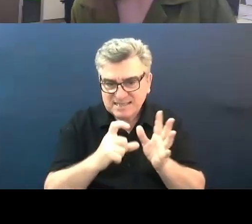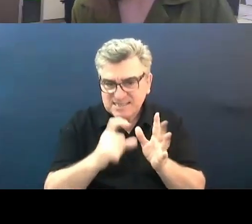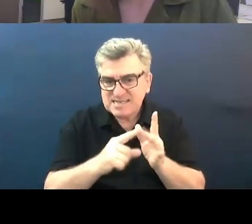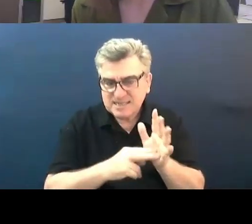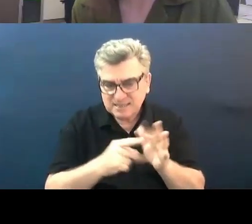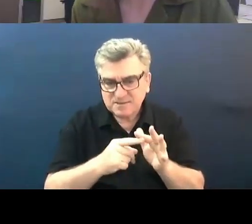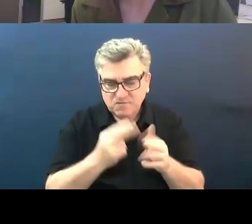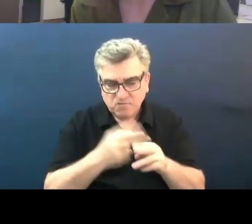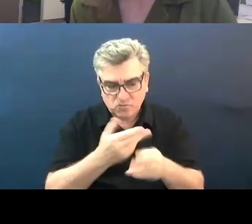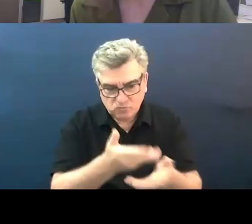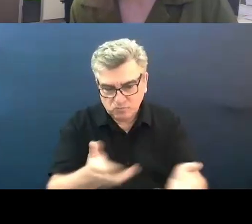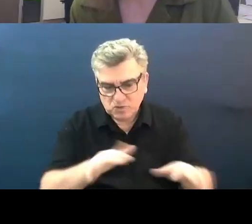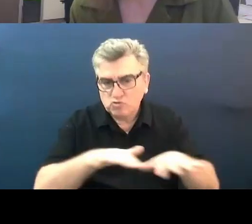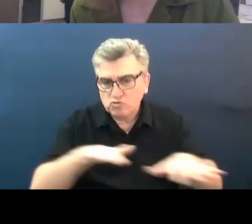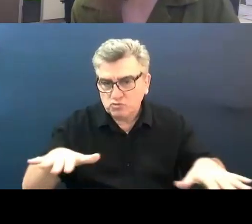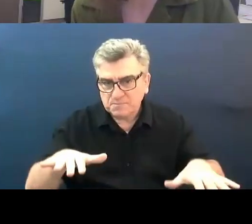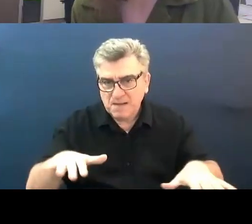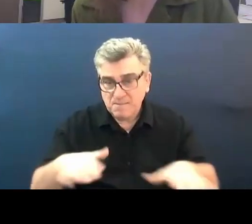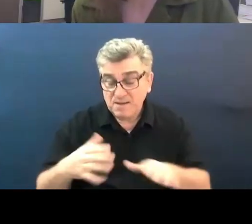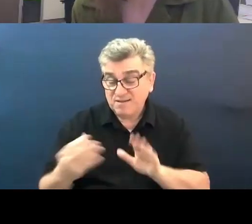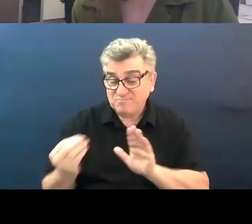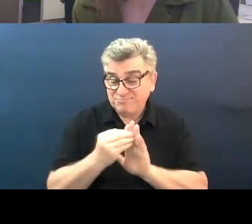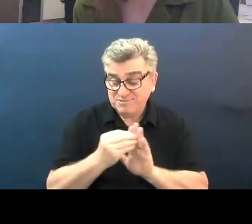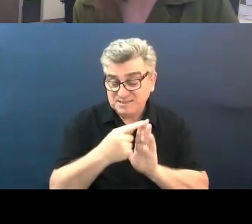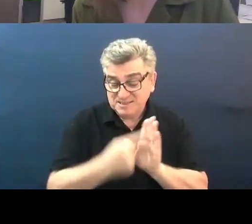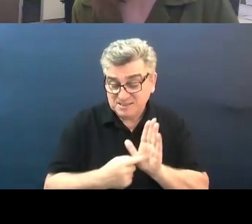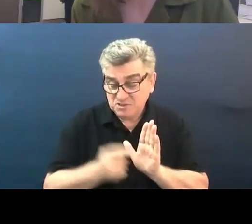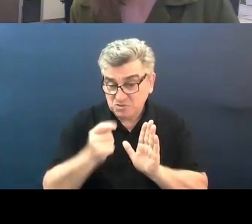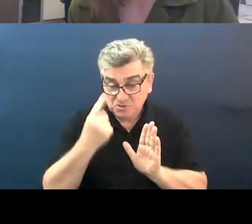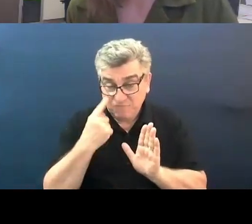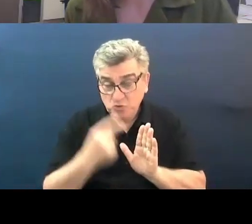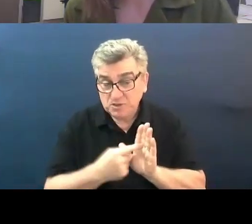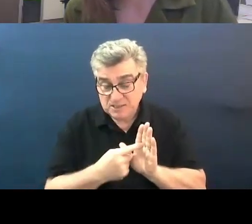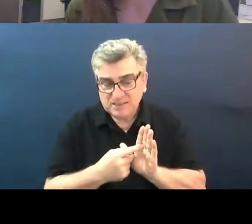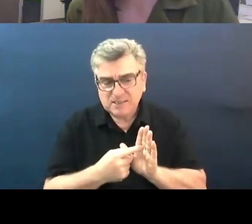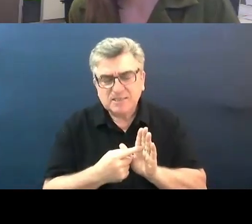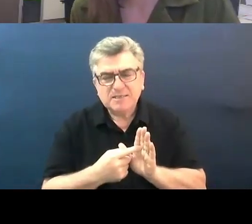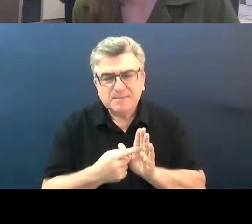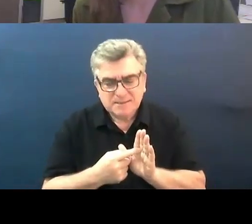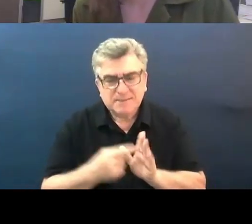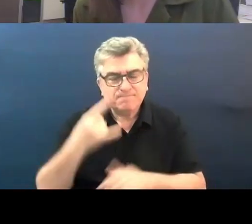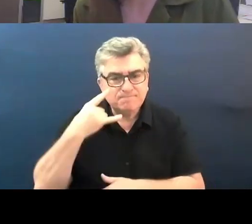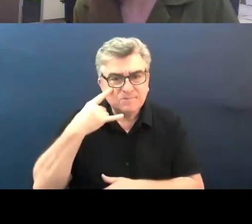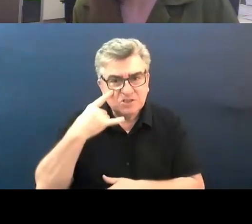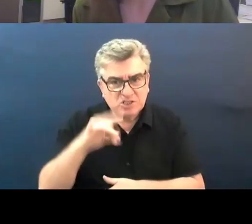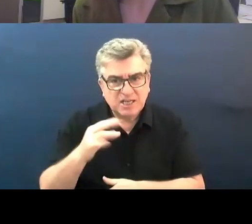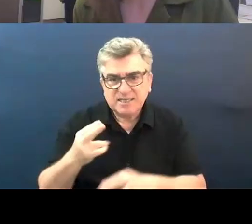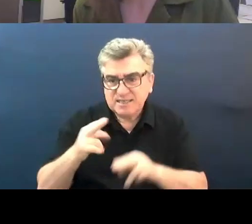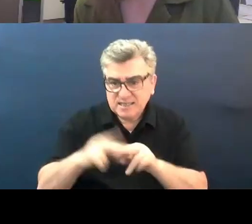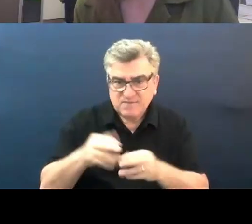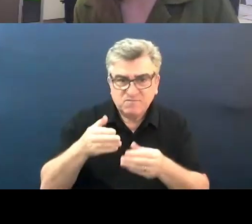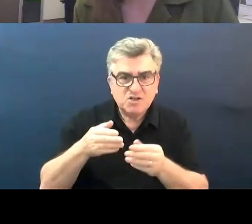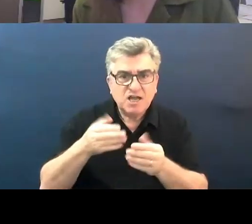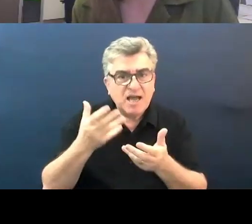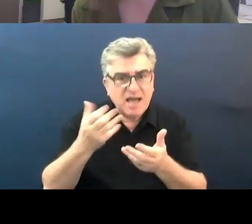and have that on my to-do list to look up to see whether there's a guideline to be used in adults,